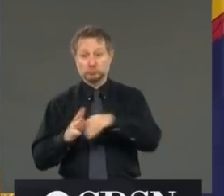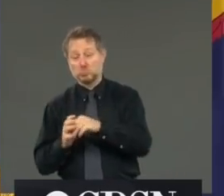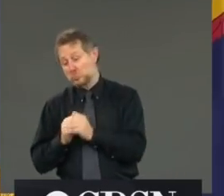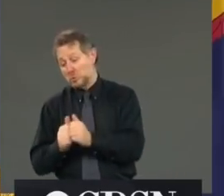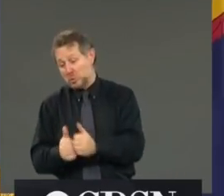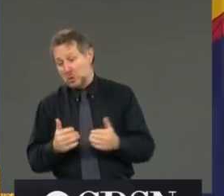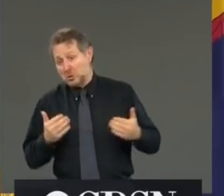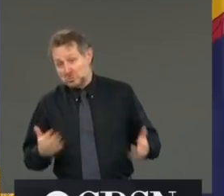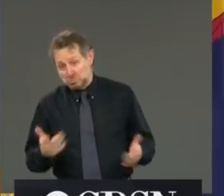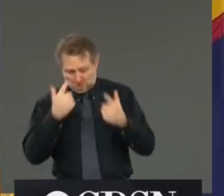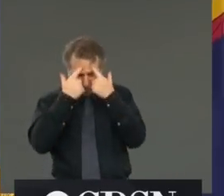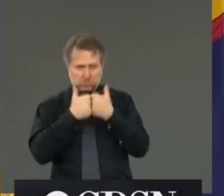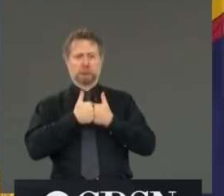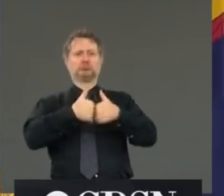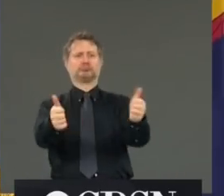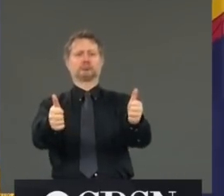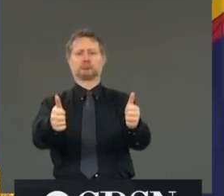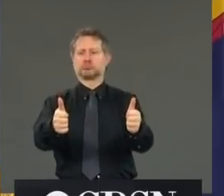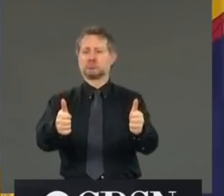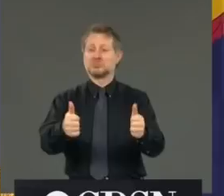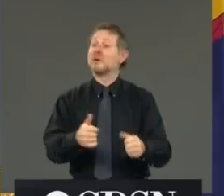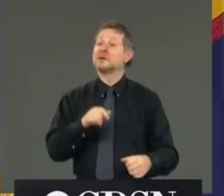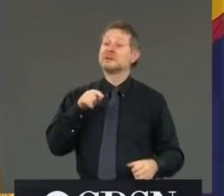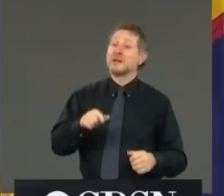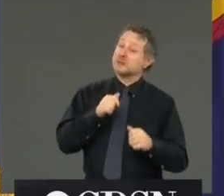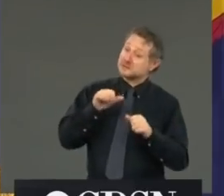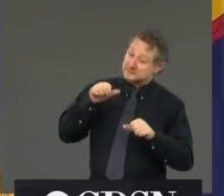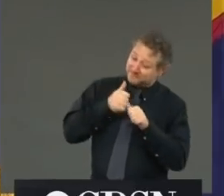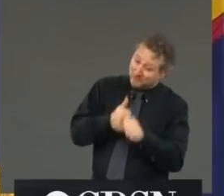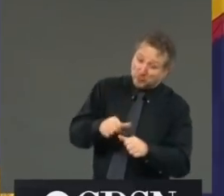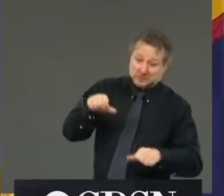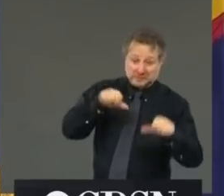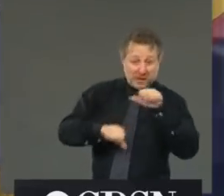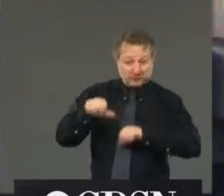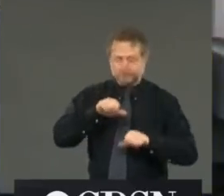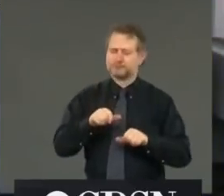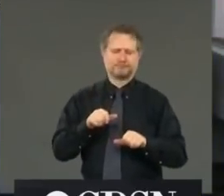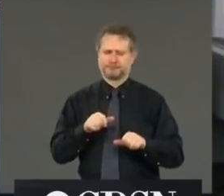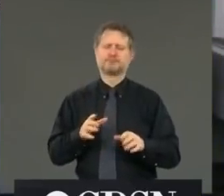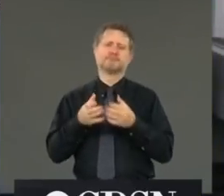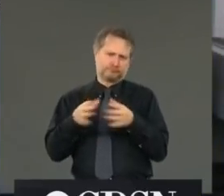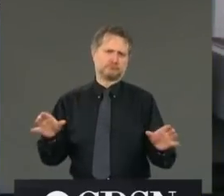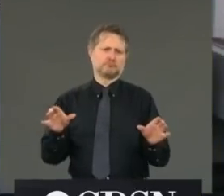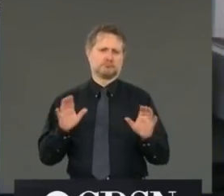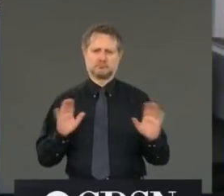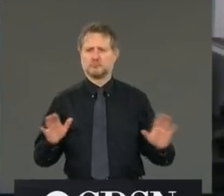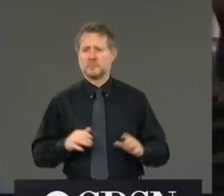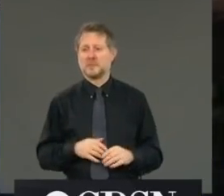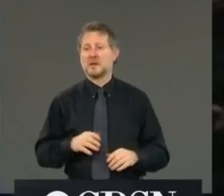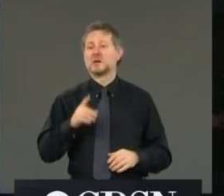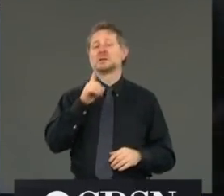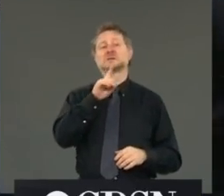CATEGORIES. SO JUST STATE THIS NUMBER OF CONFIRMED, THIS NUMBER OF PROBABLE, AND THEN IF YOU WANT